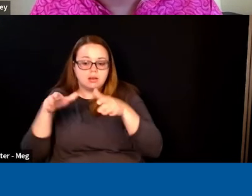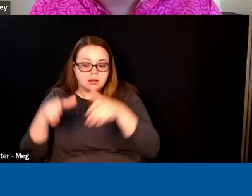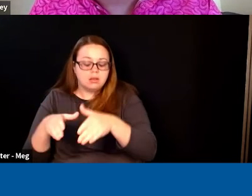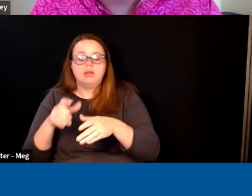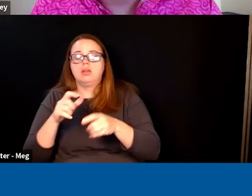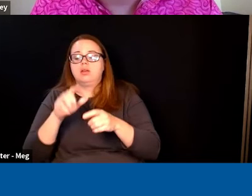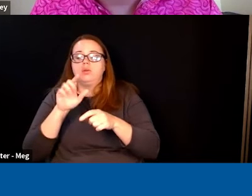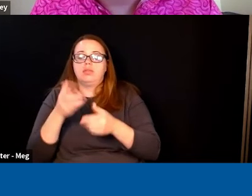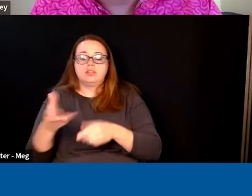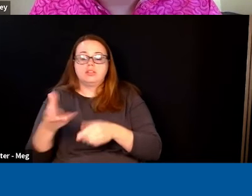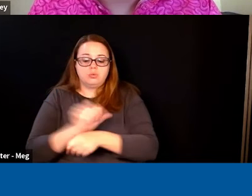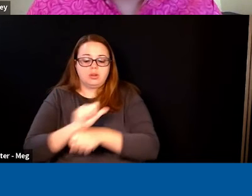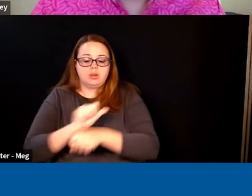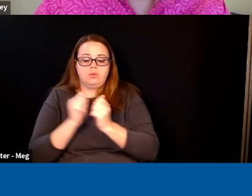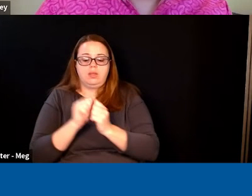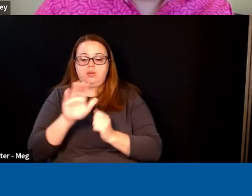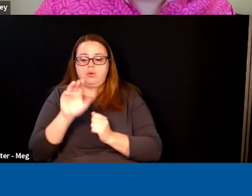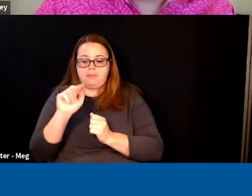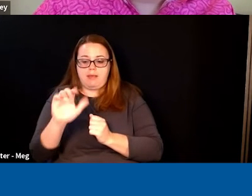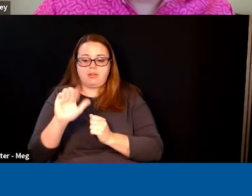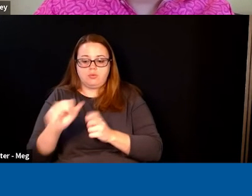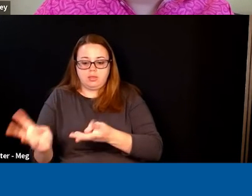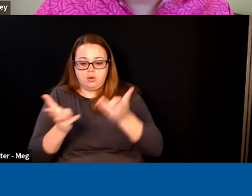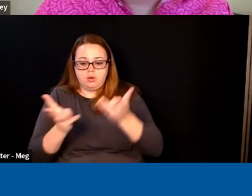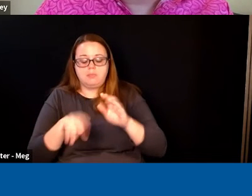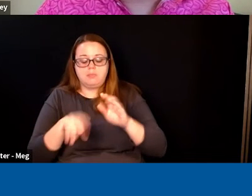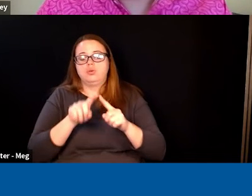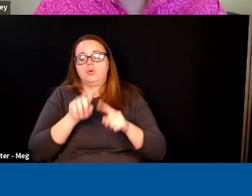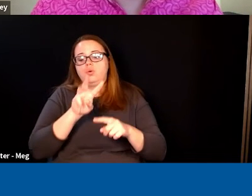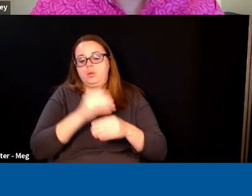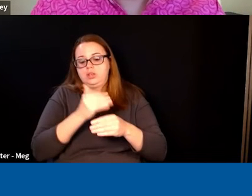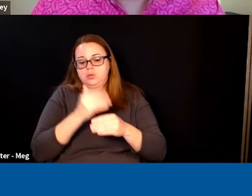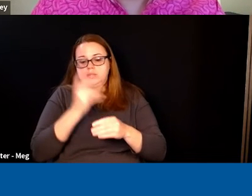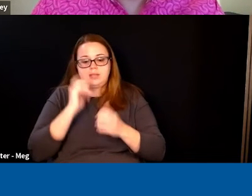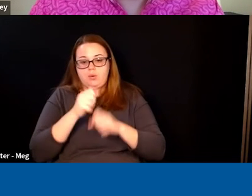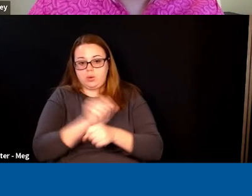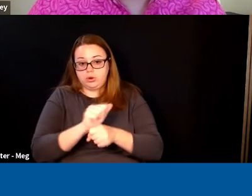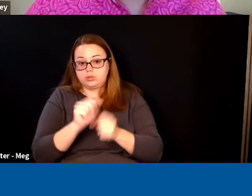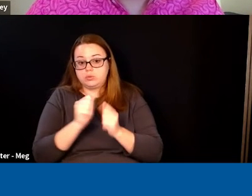you can actually load up on Windows and see how it works there. Big fan of the product